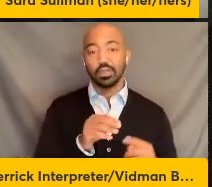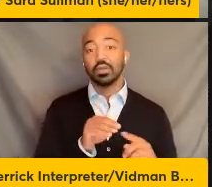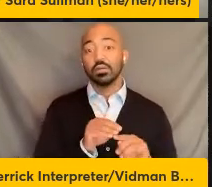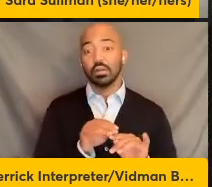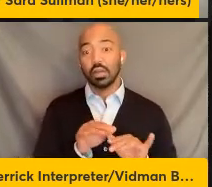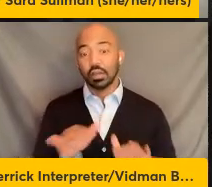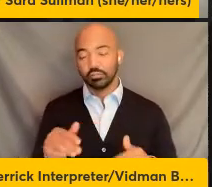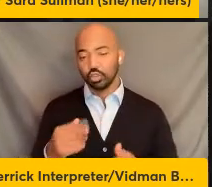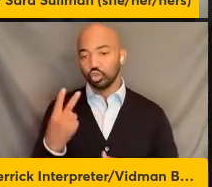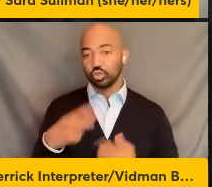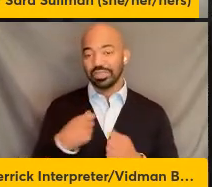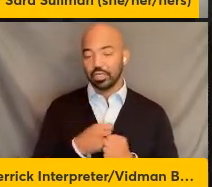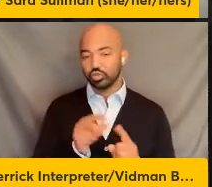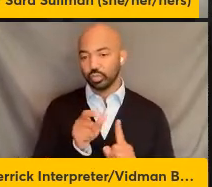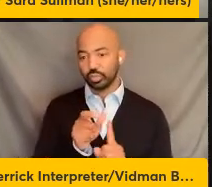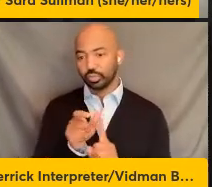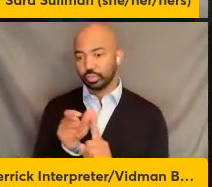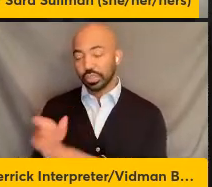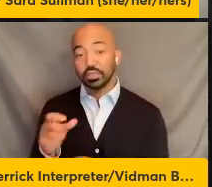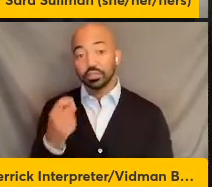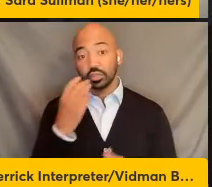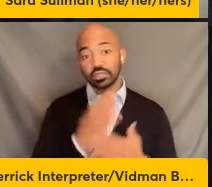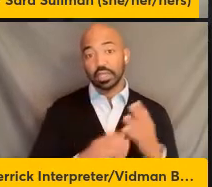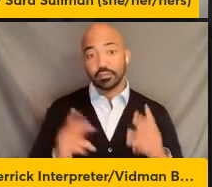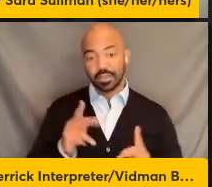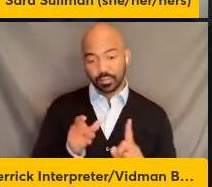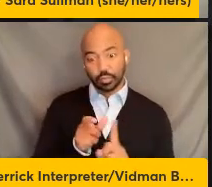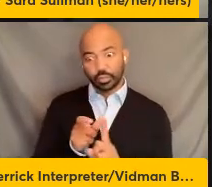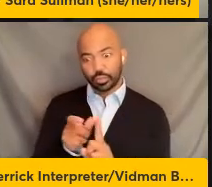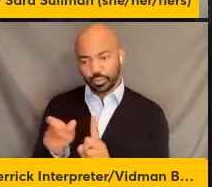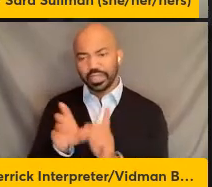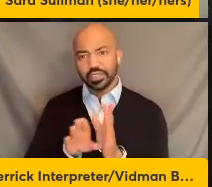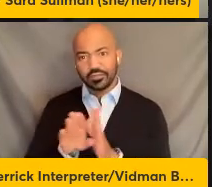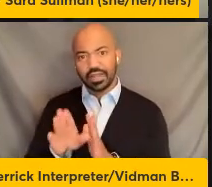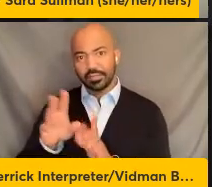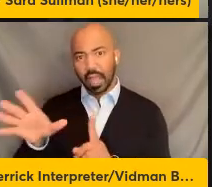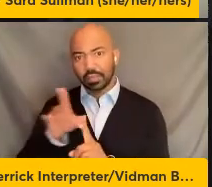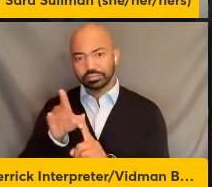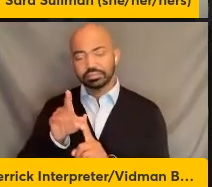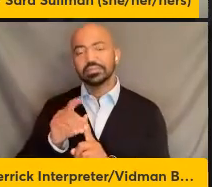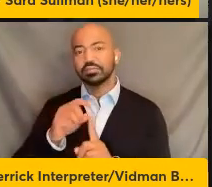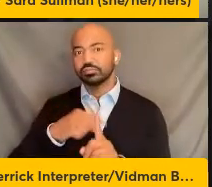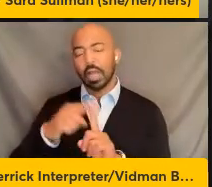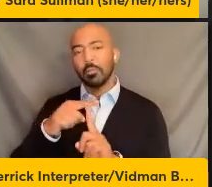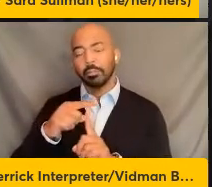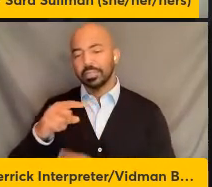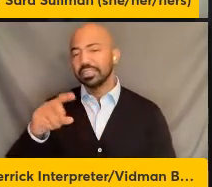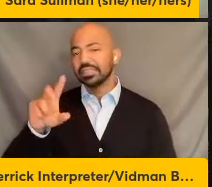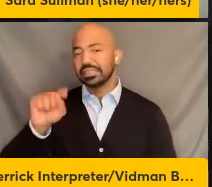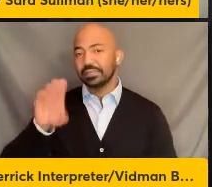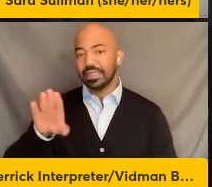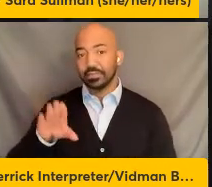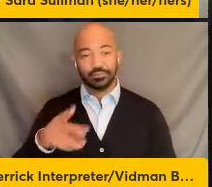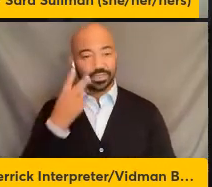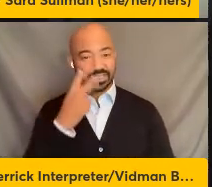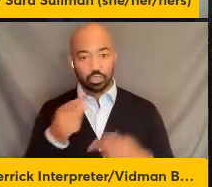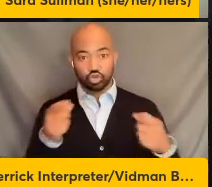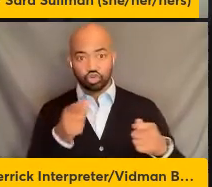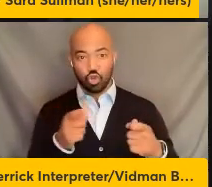years. So some of the individuals would develop TB disease, and you can see the matched controls on this side. So then what we